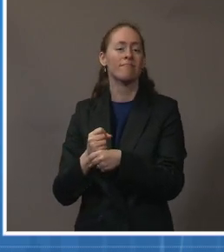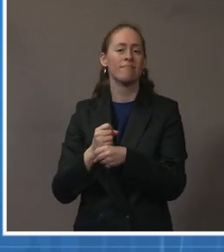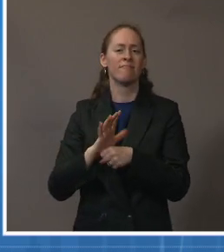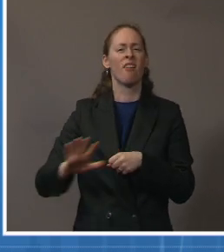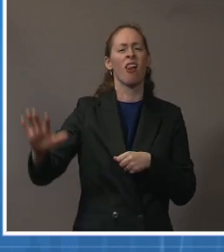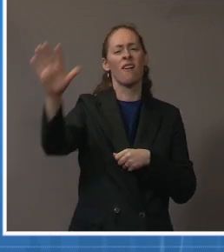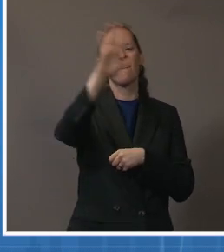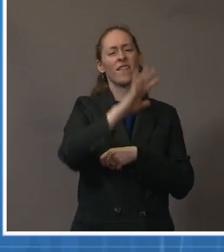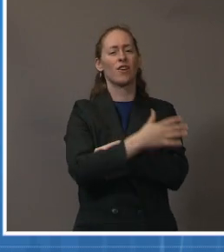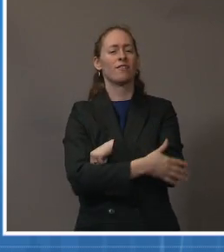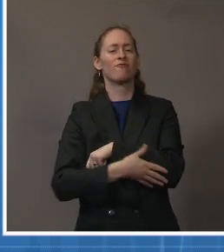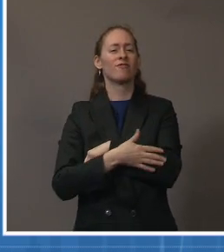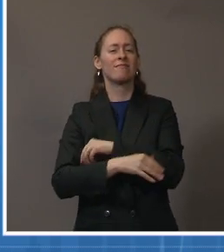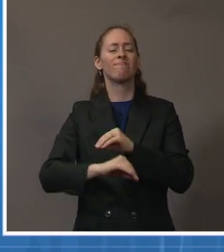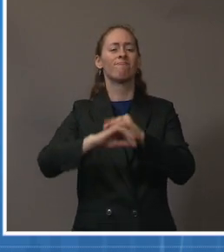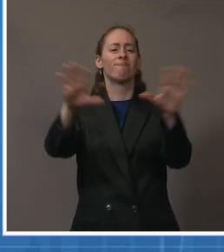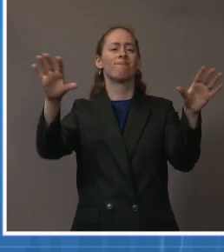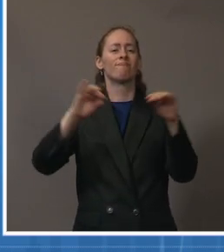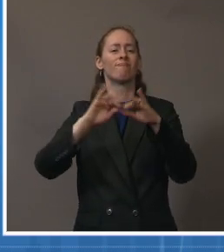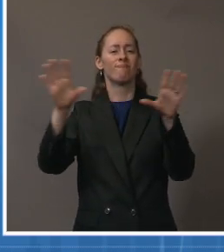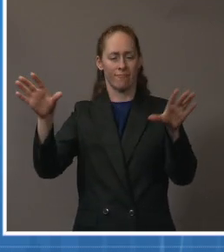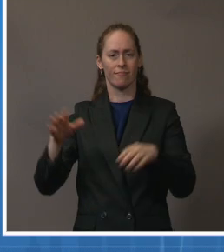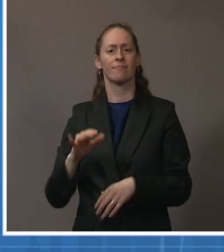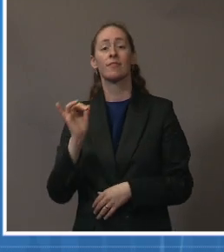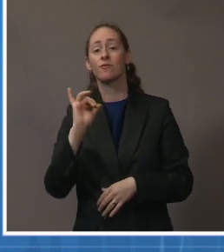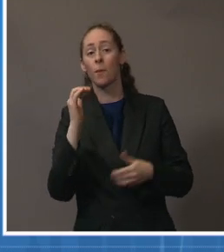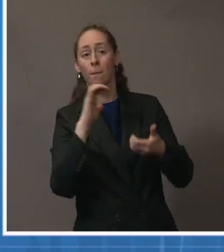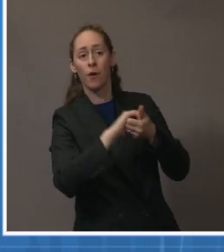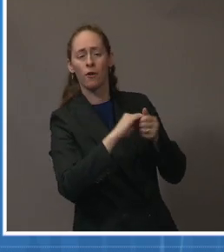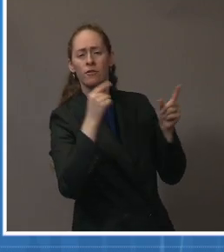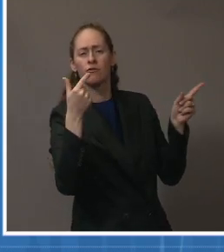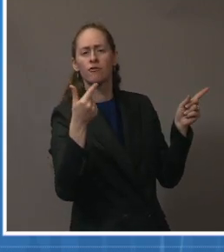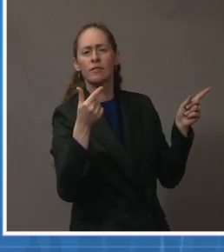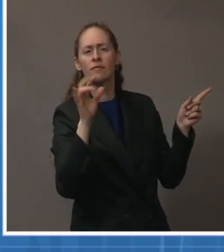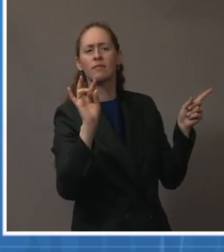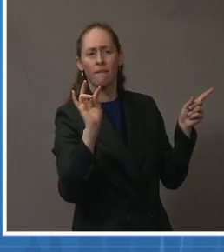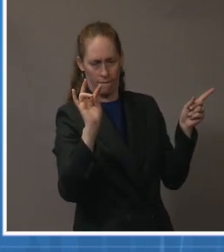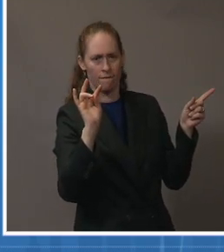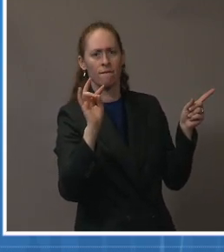to help end the pandemic so that the world's democracies deliver for people everywhere.